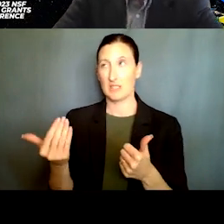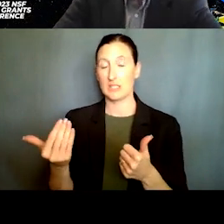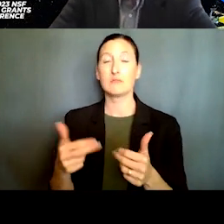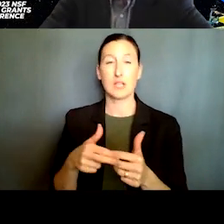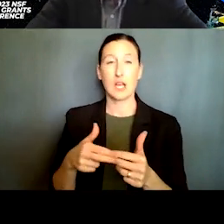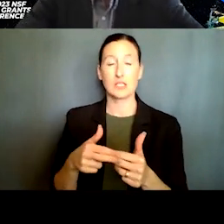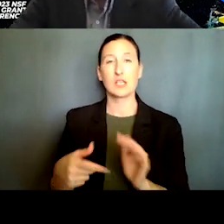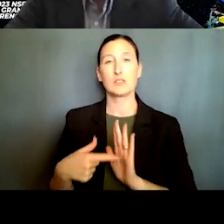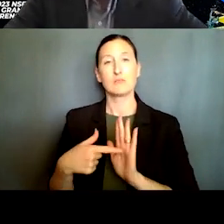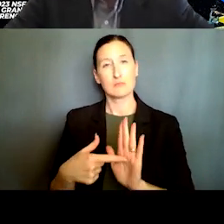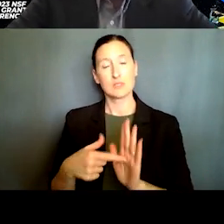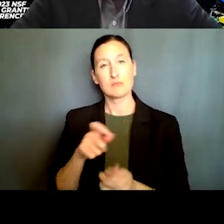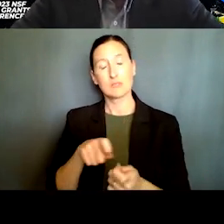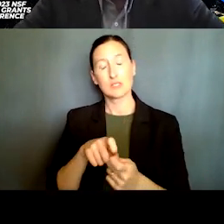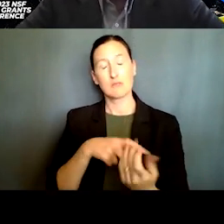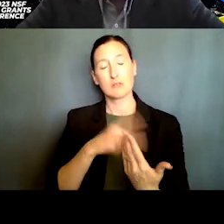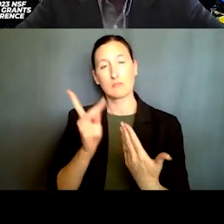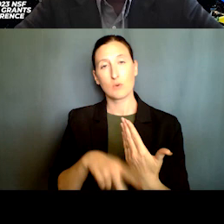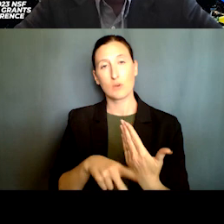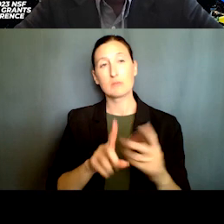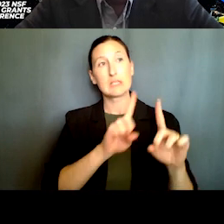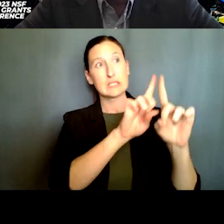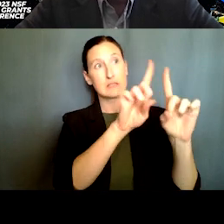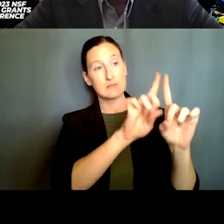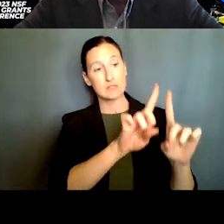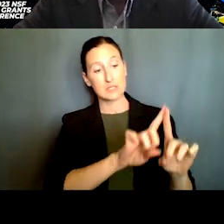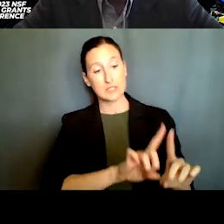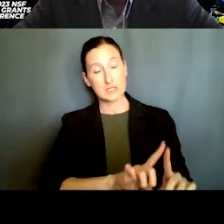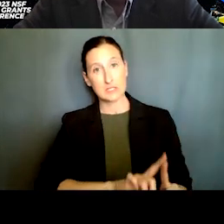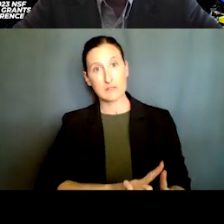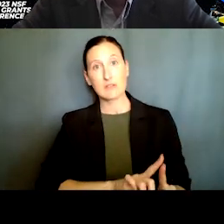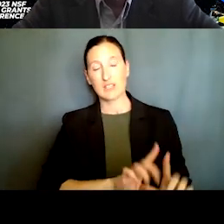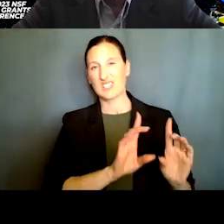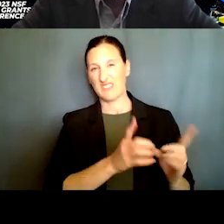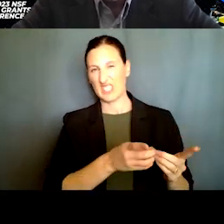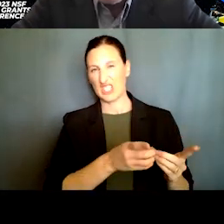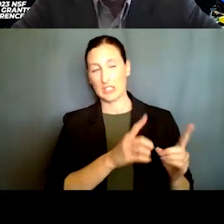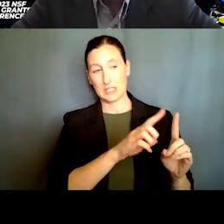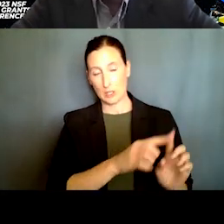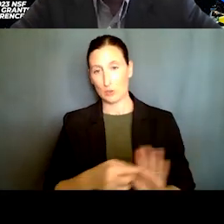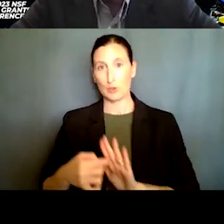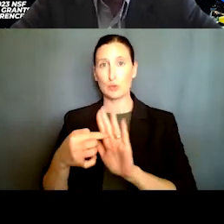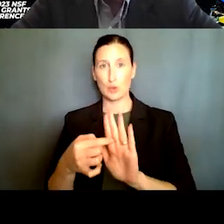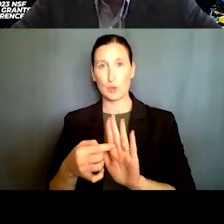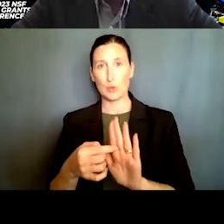is to highlight some specific programs in the different divisions that give you a sense of the breadth and